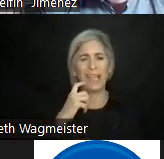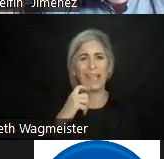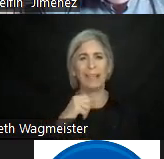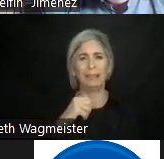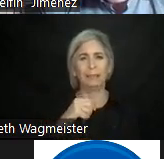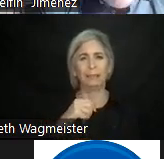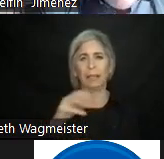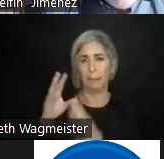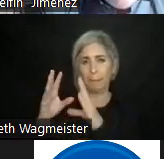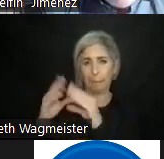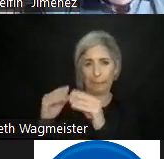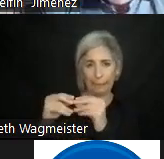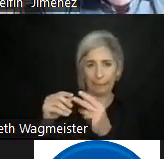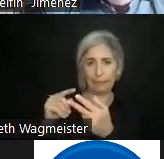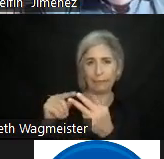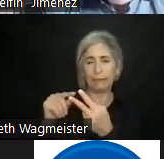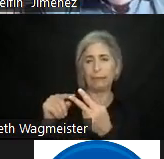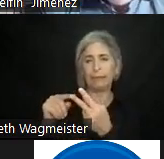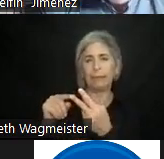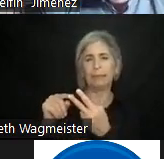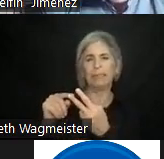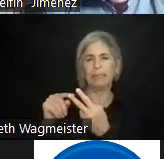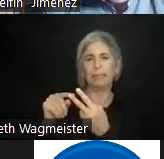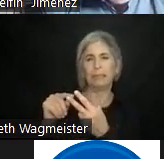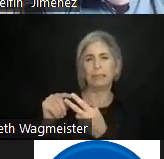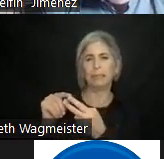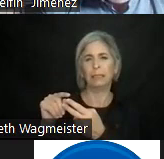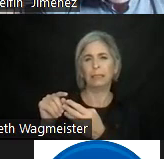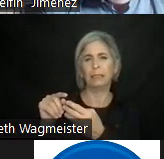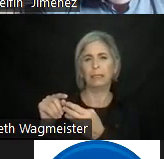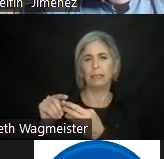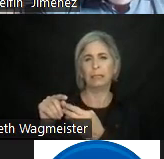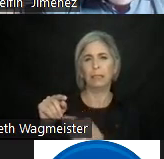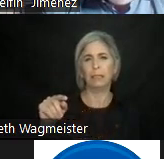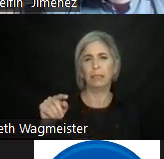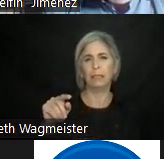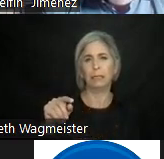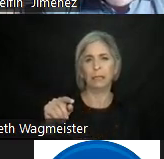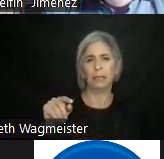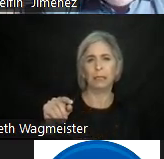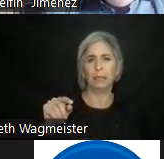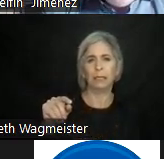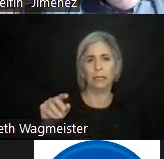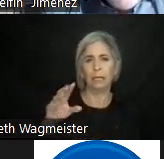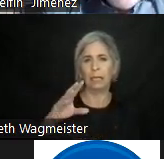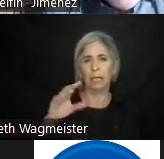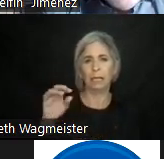Section 10 is about moderation. 11 for food and beverage service, catering.